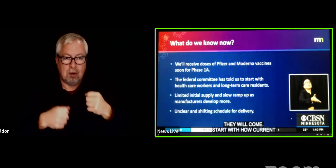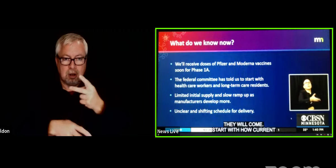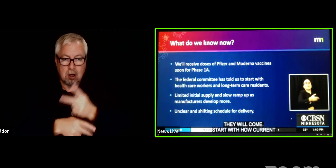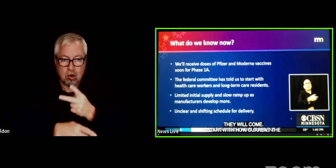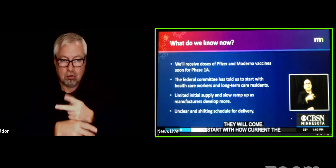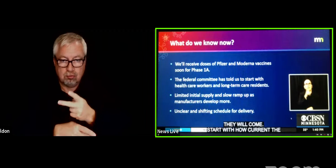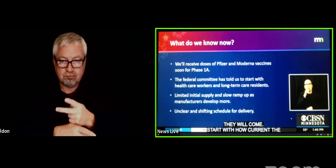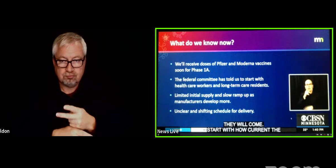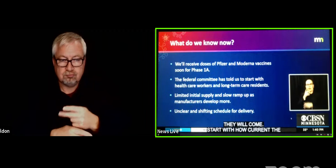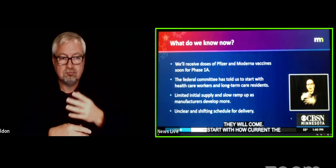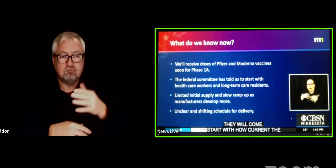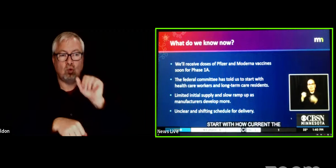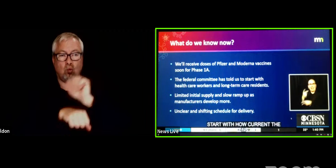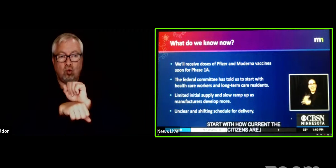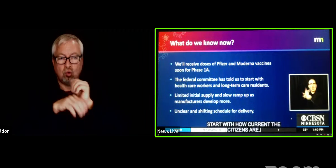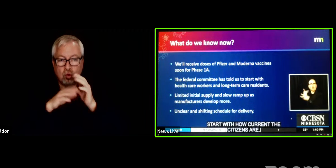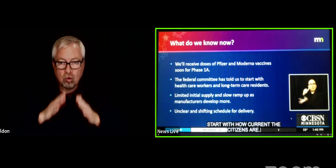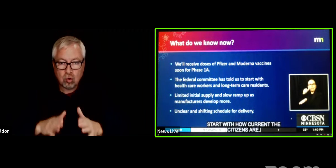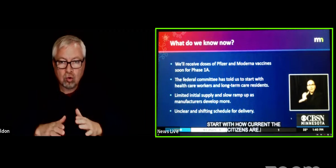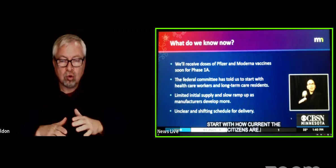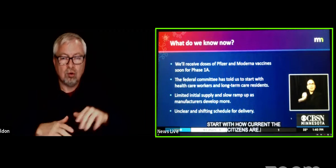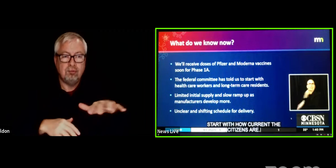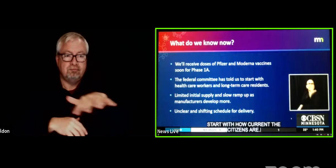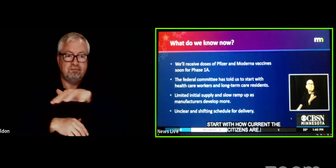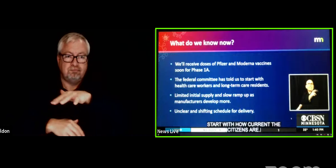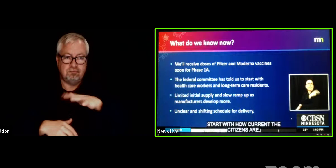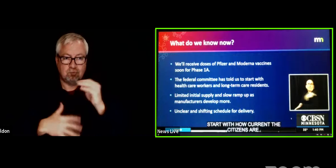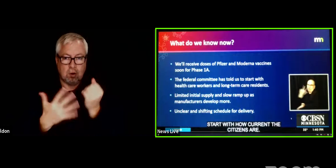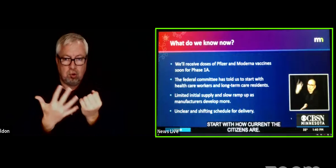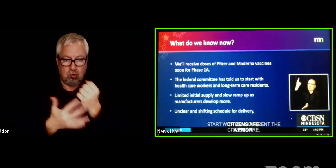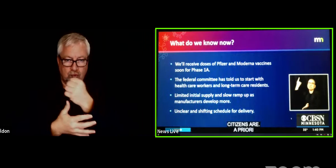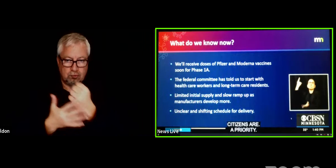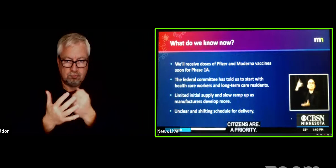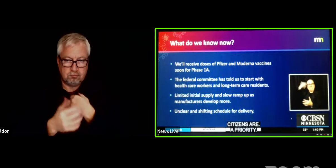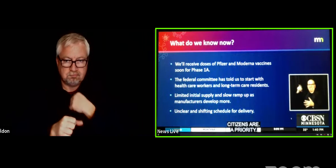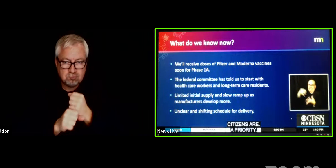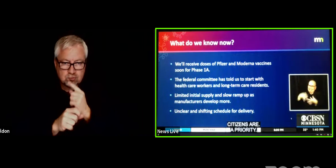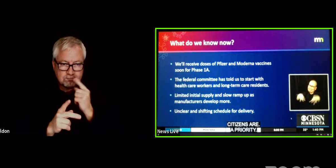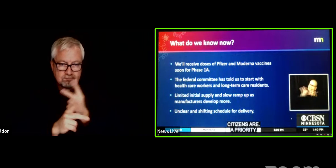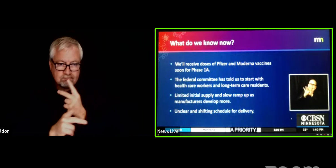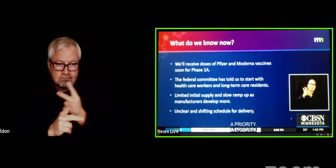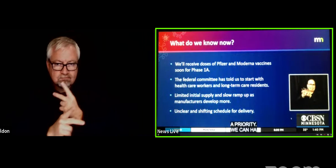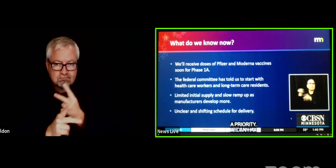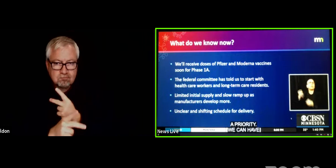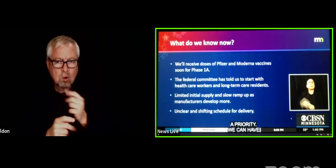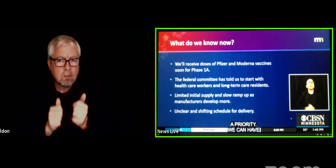PRIORITIES, THAT'S WHERE WE CAN HAVE THE STRONGEST IMPACT. M THERE IS GOING TO BE A LIMITED INITIAL SUPPLY AND SLOW RAMP-UP